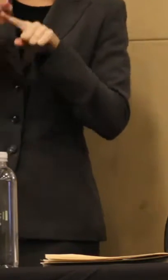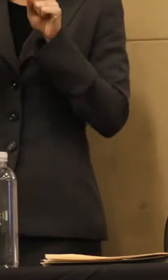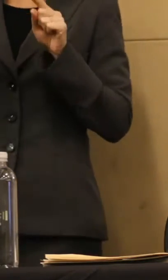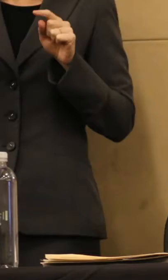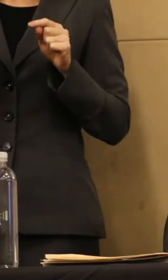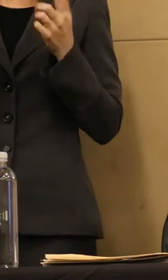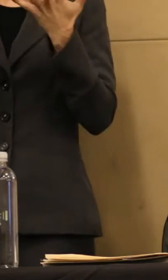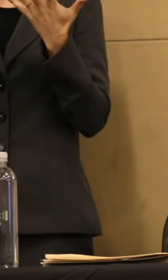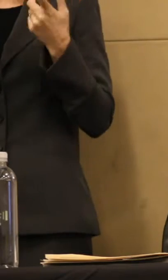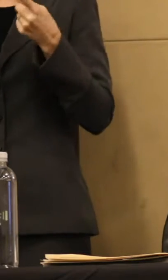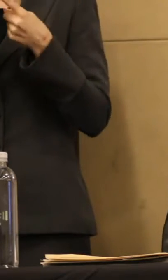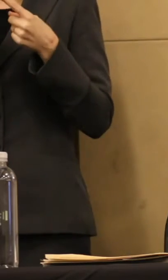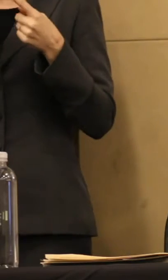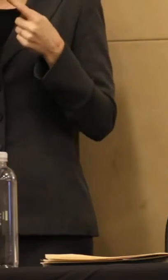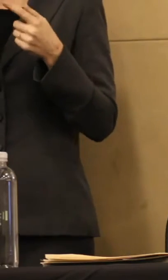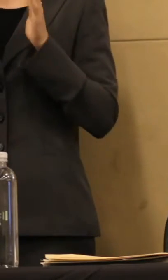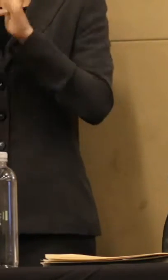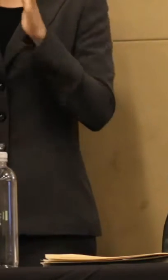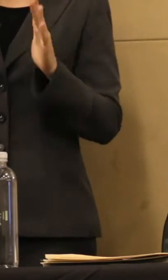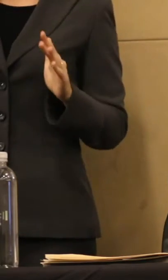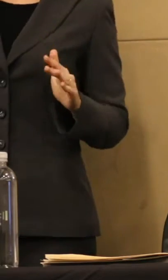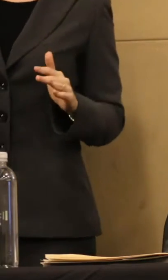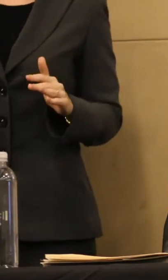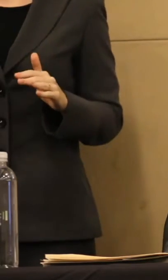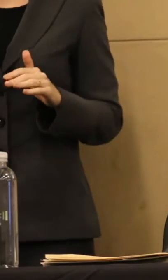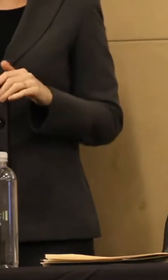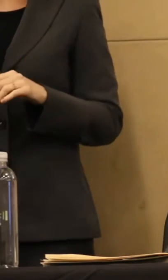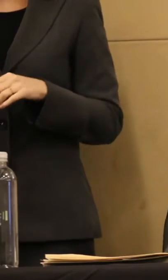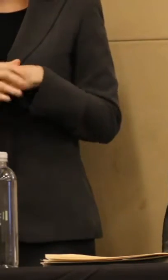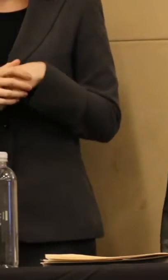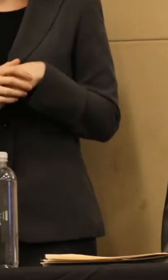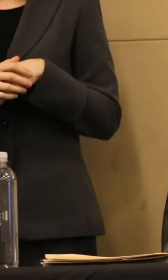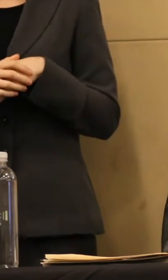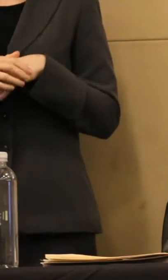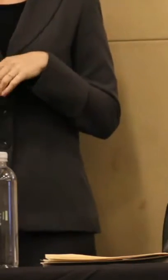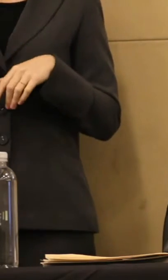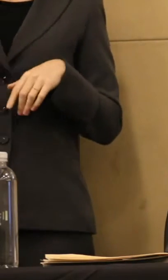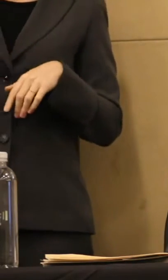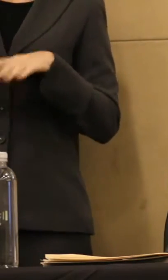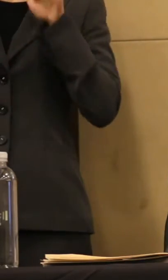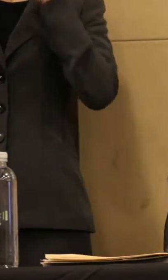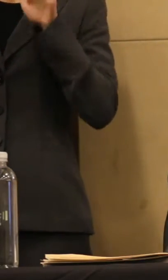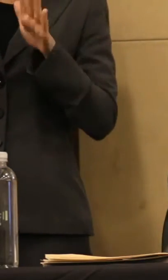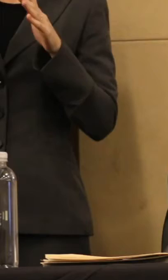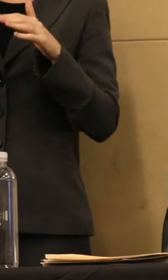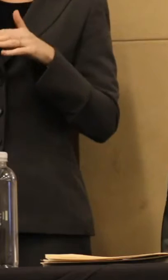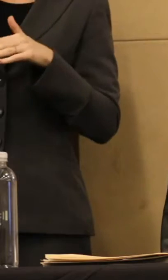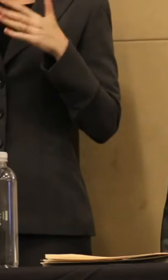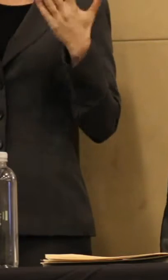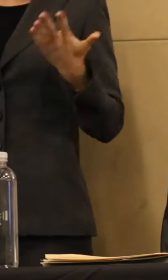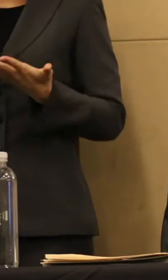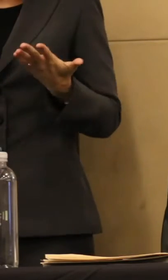others here represented and employers, great employers that are really focused on hiring